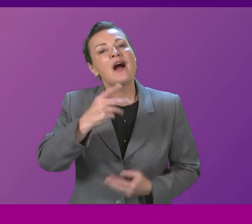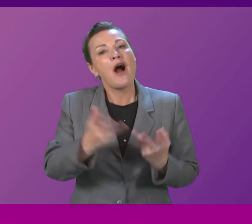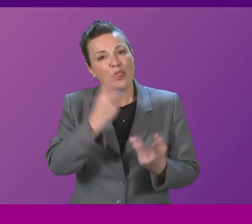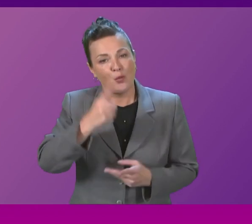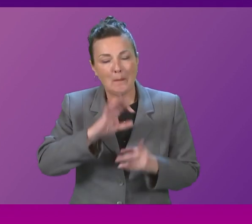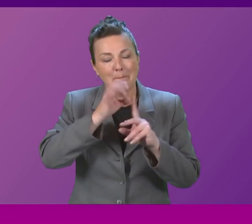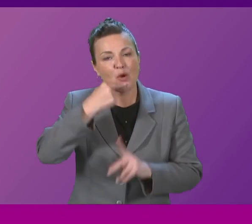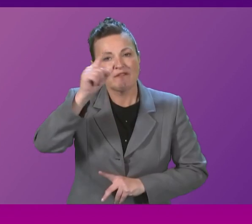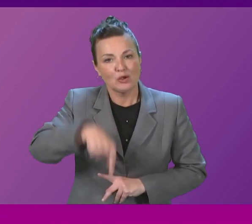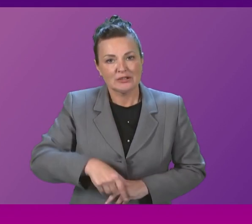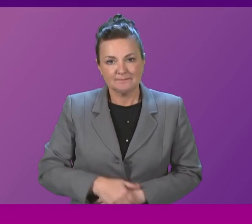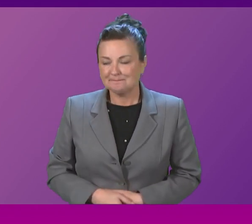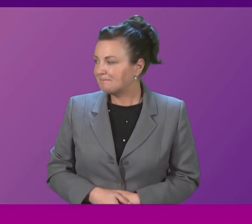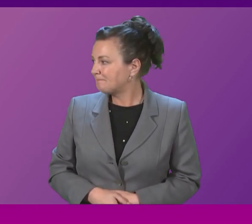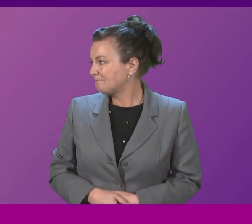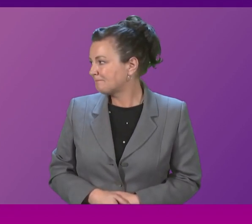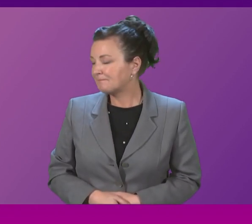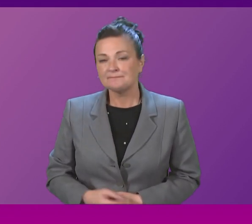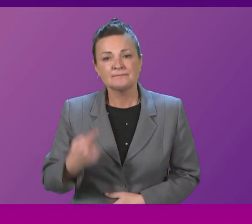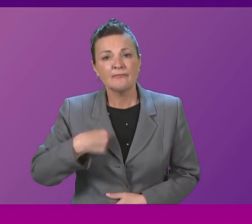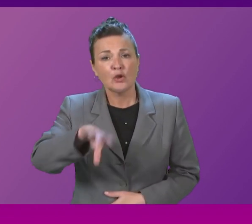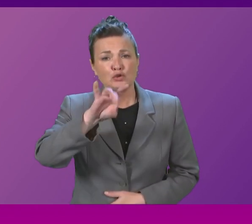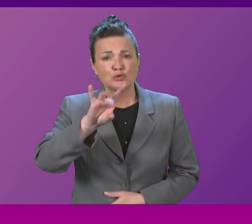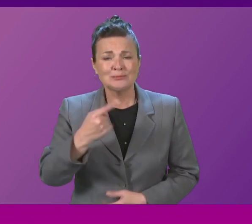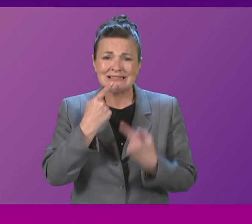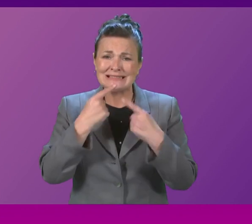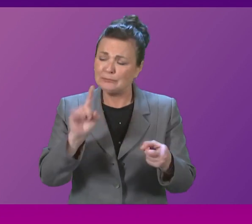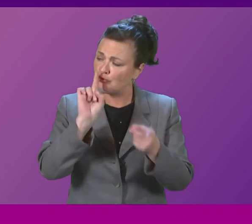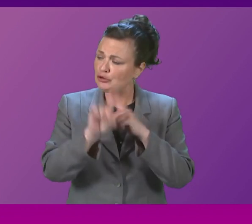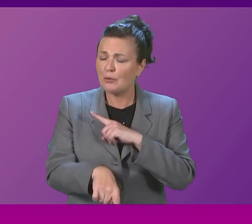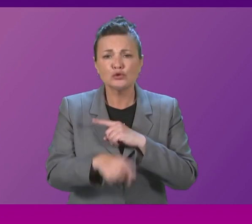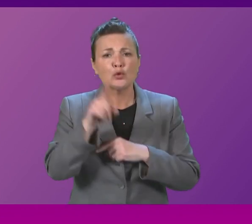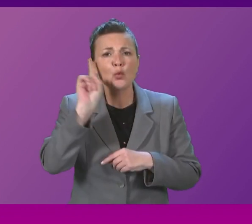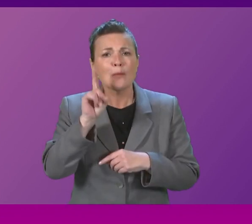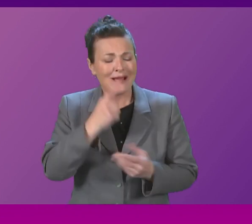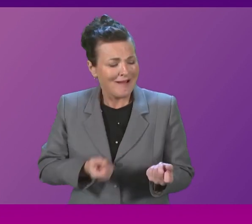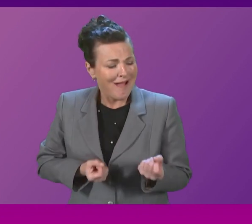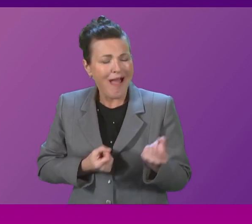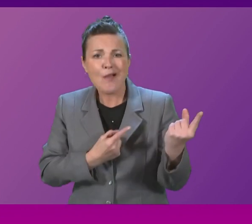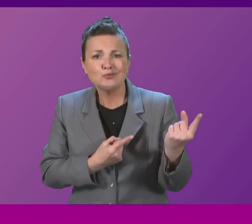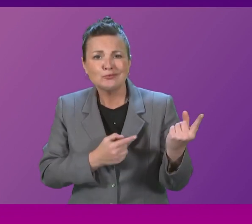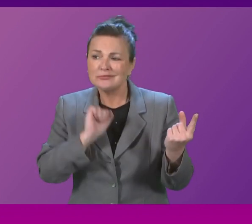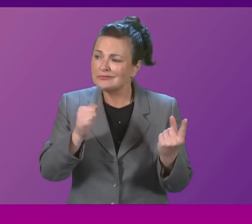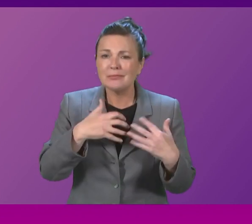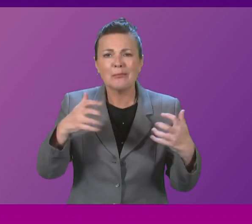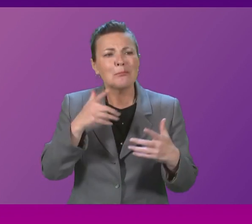On Tuesday, you provided a statement to the Parliament in response to a woman being ejected because of the colours of her scarf.